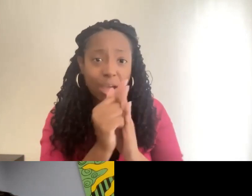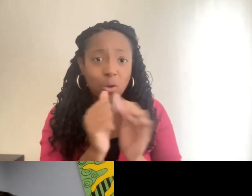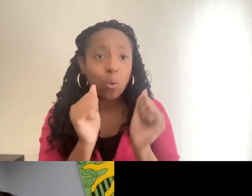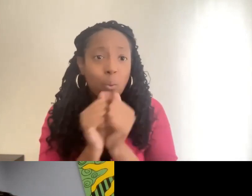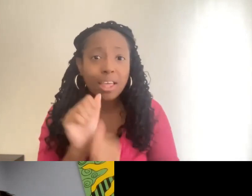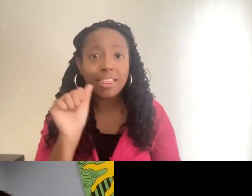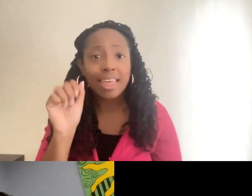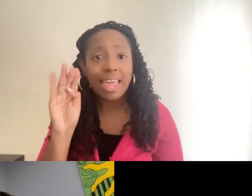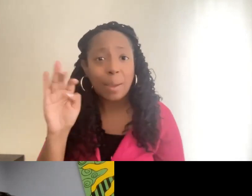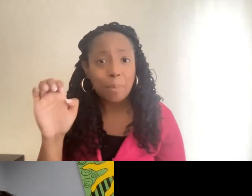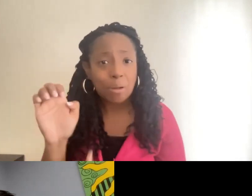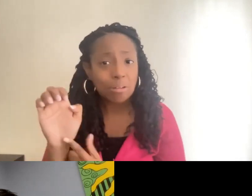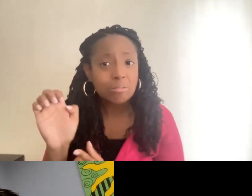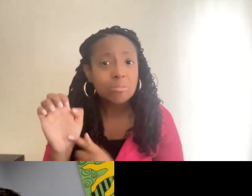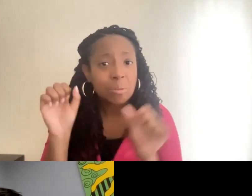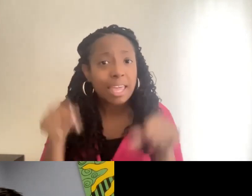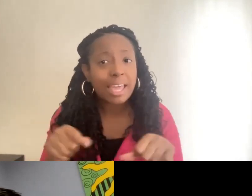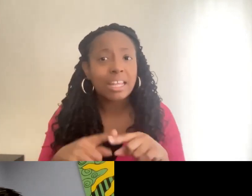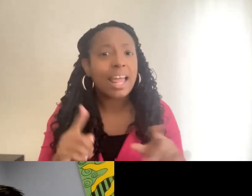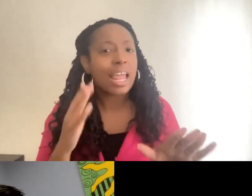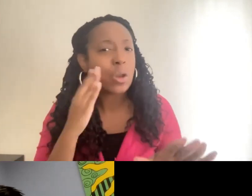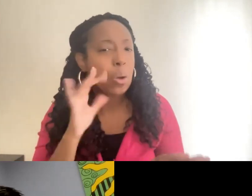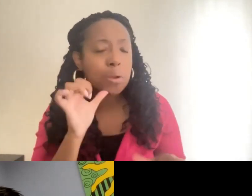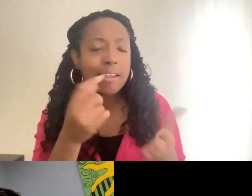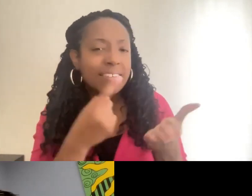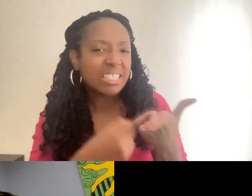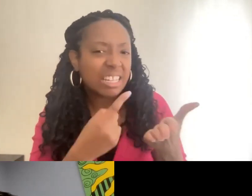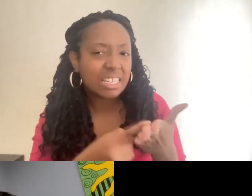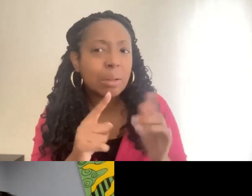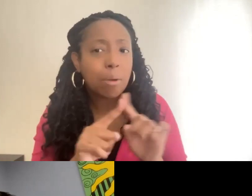we you didn't touch too much on but I wanted to bring it up just because um I think able accounts